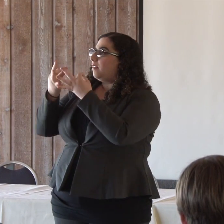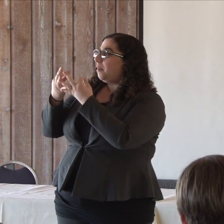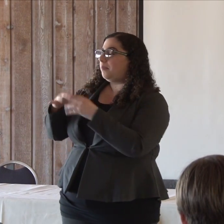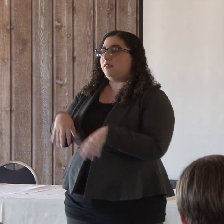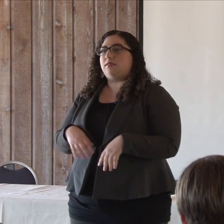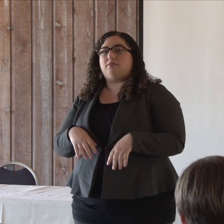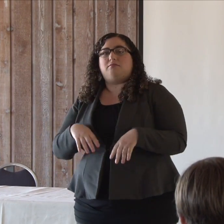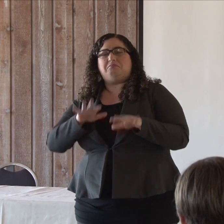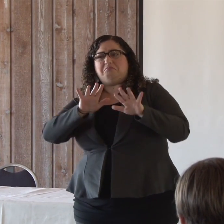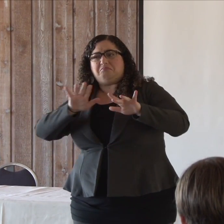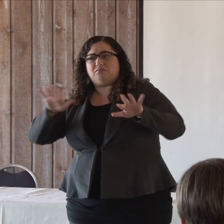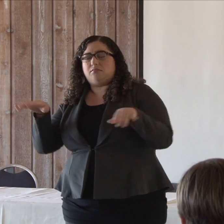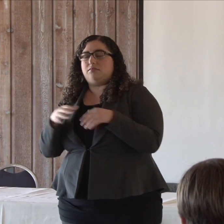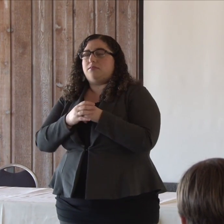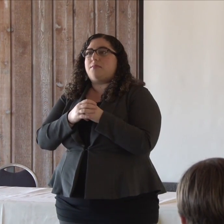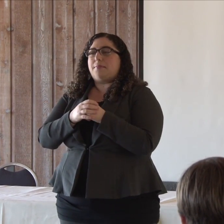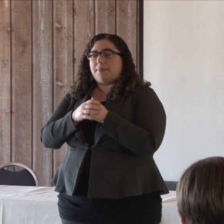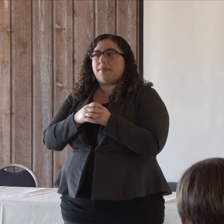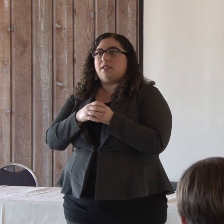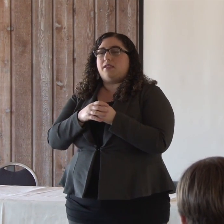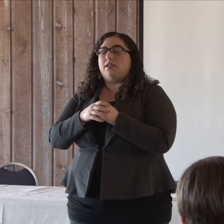honor is an important concept.